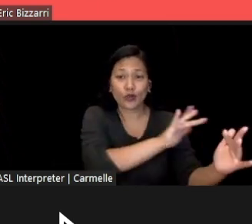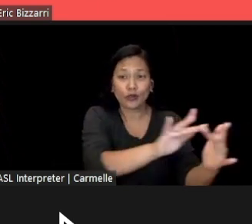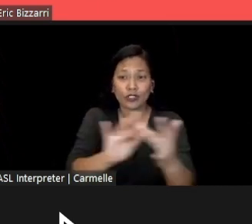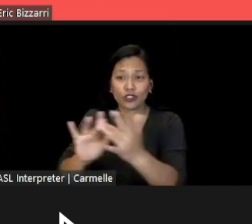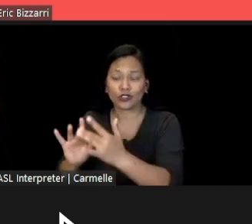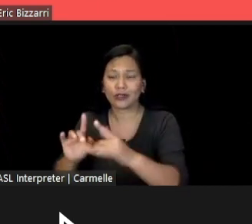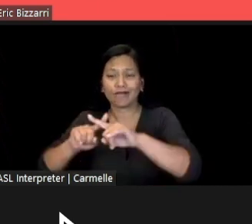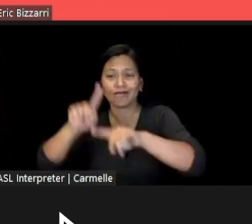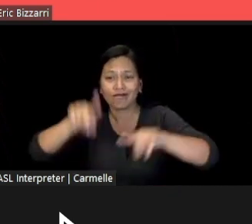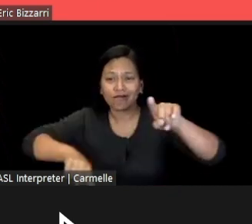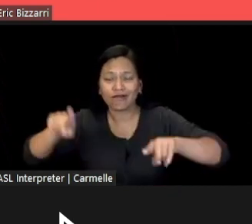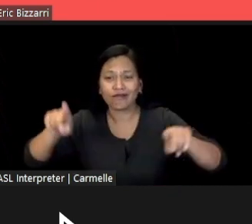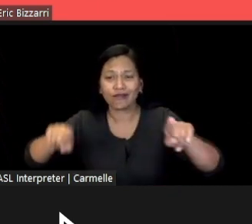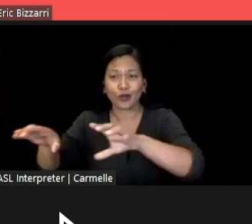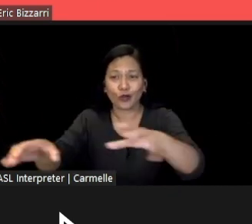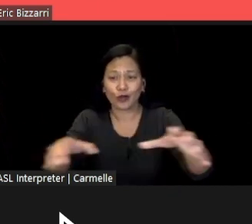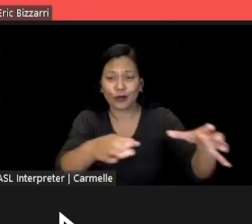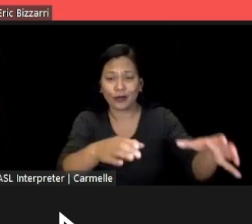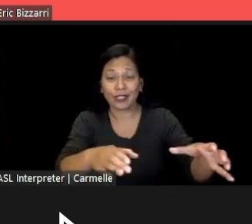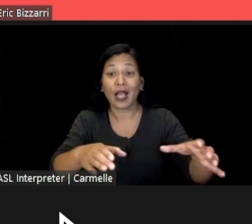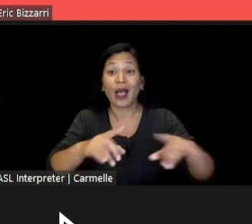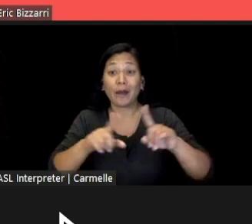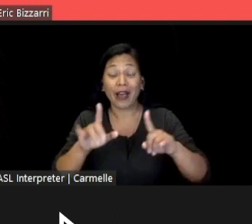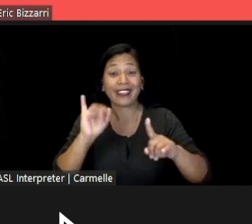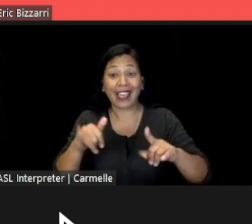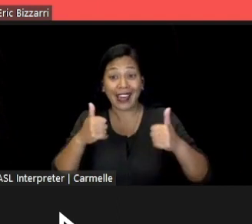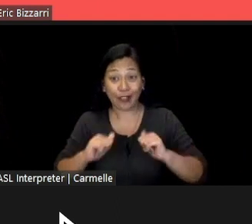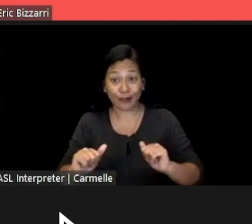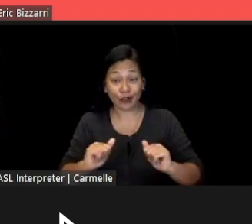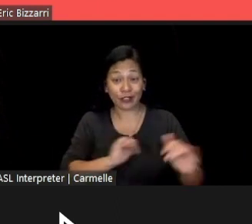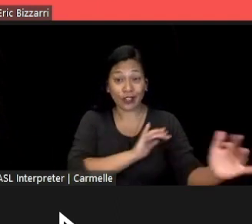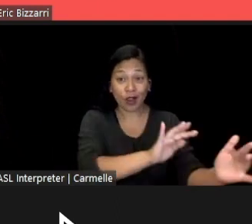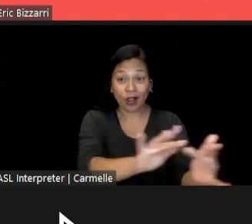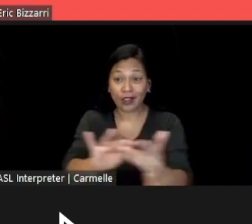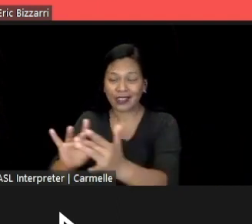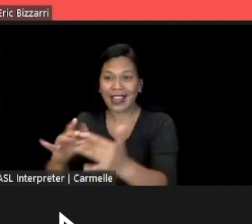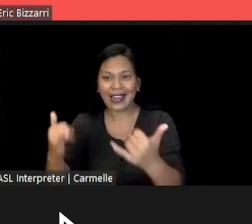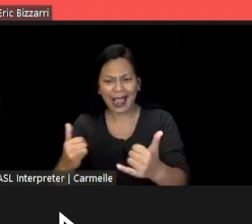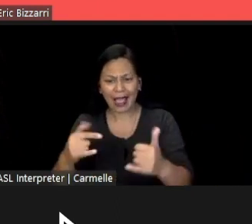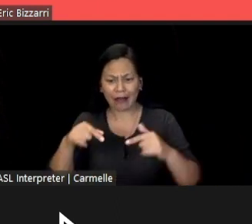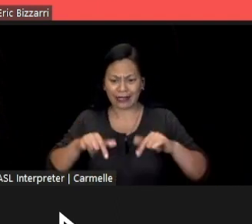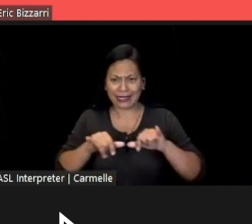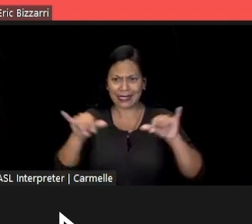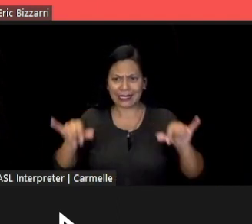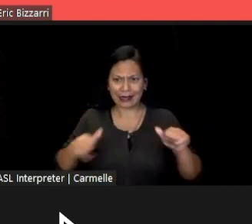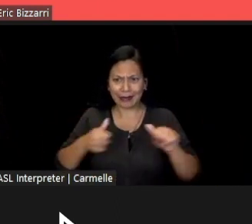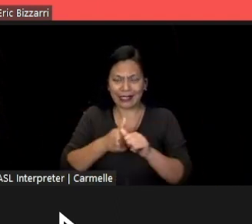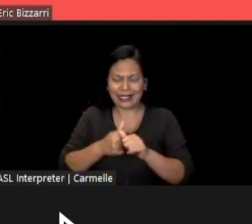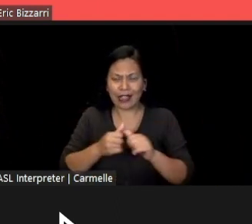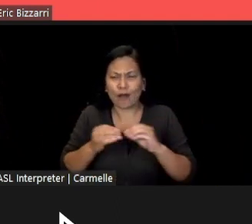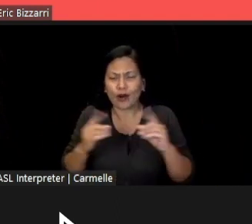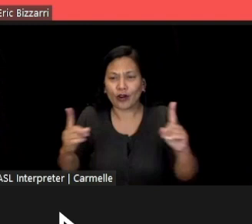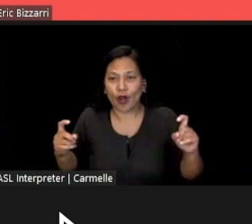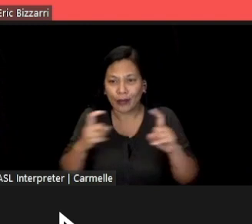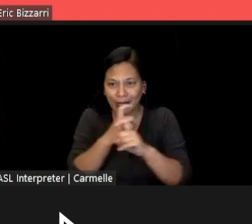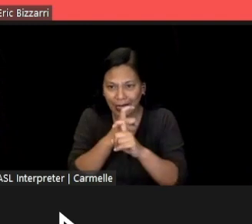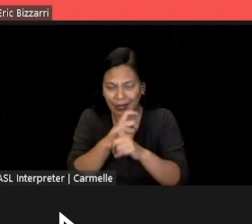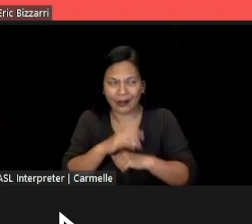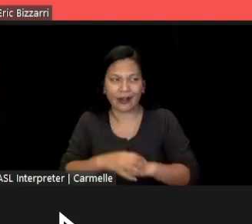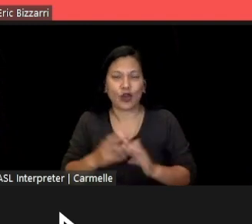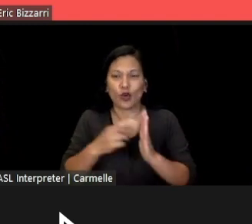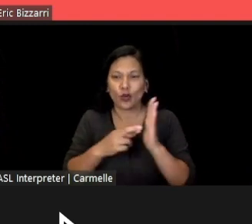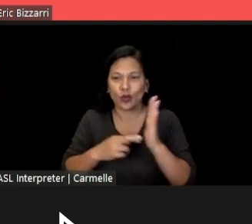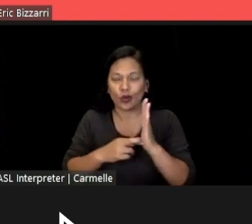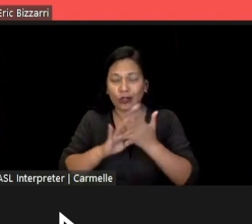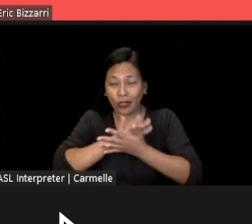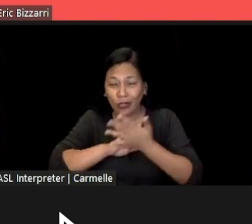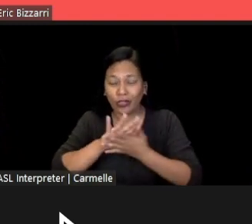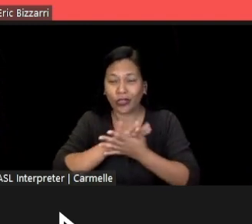But that has created such a complex hornet's nest of, of rules and carve-outs and caveats that if you're an emerging producer,